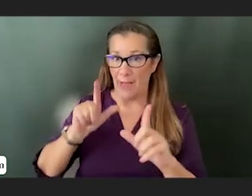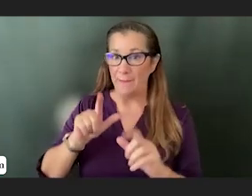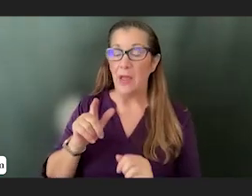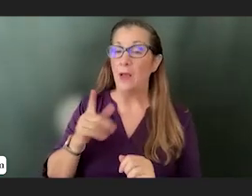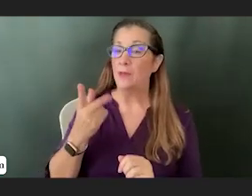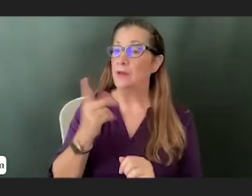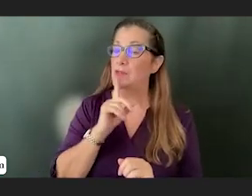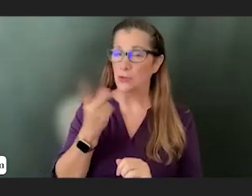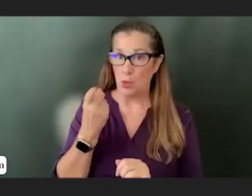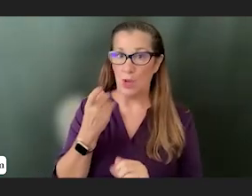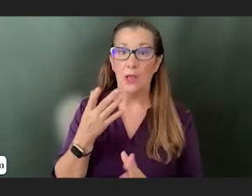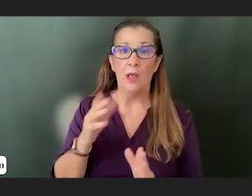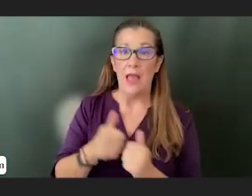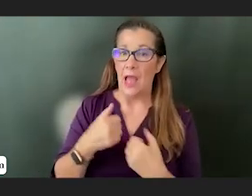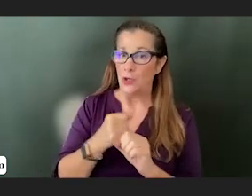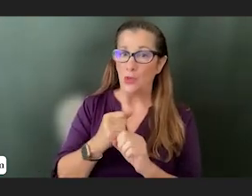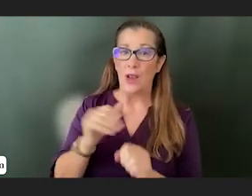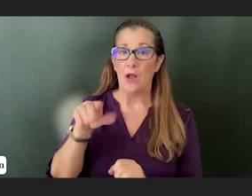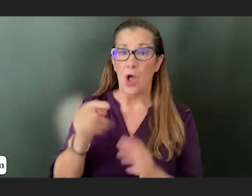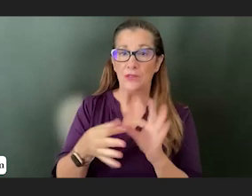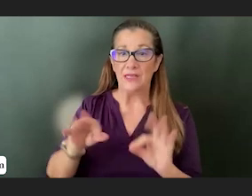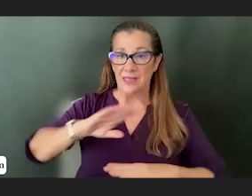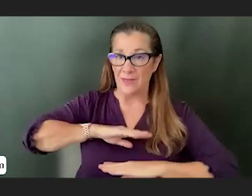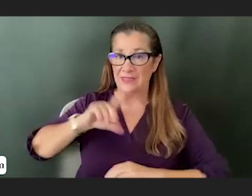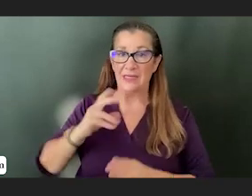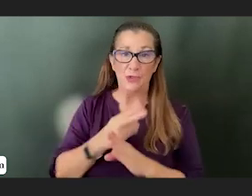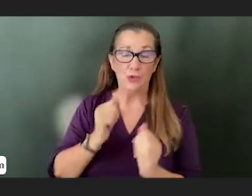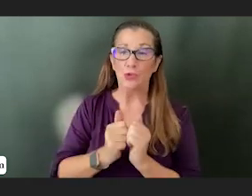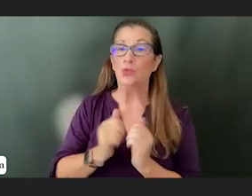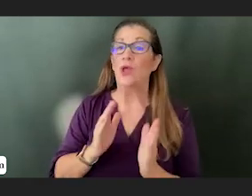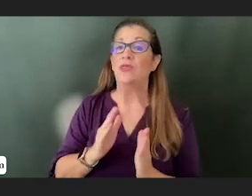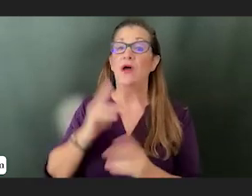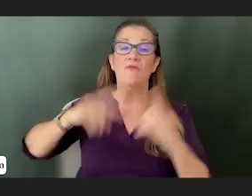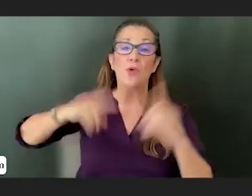Is that, um, how do you create alt text that meets the needs of users with a variety of disabilities?